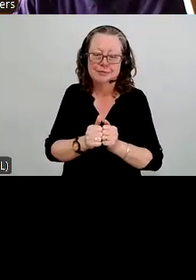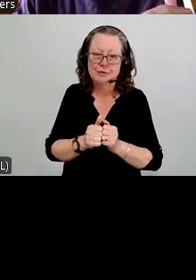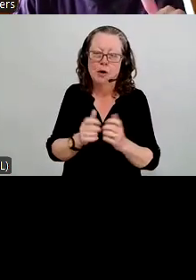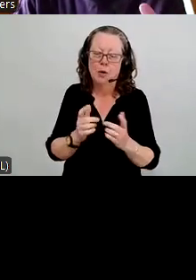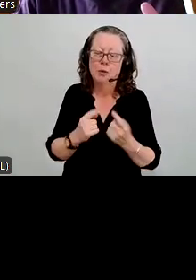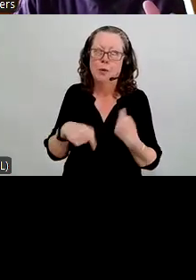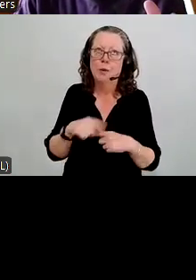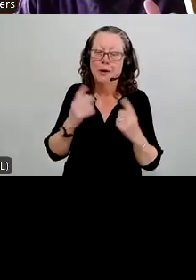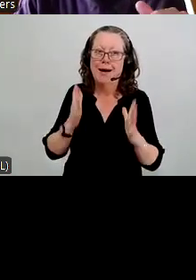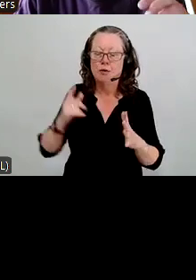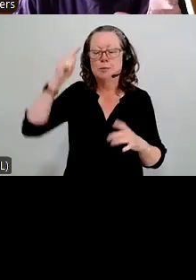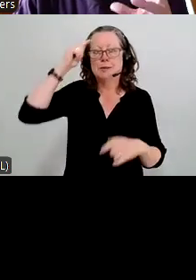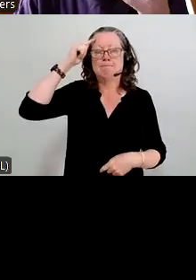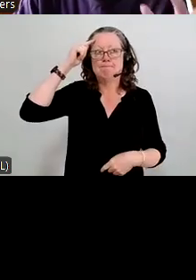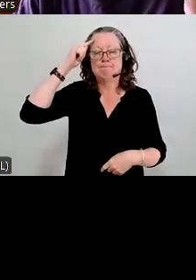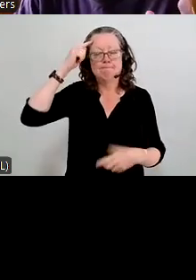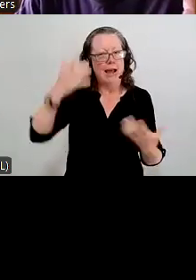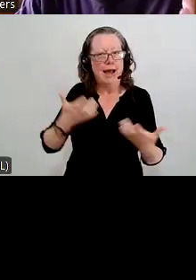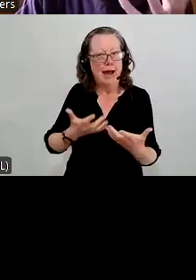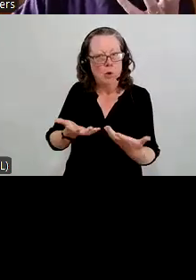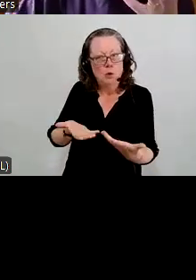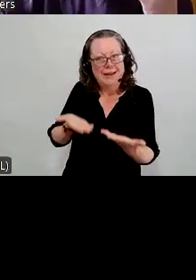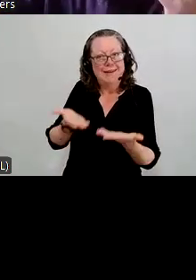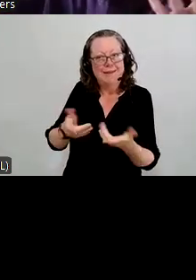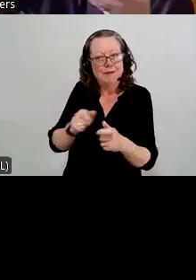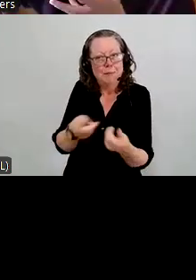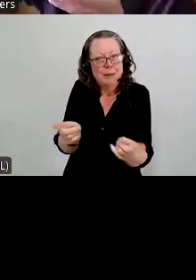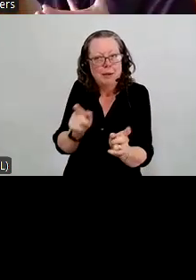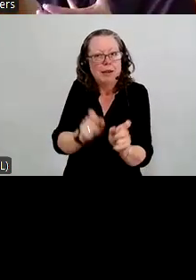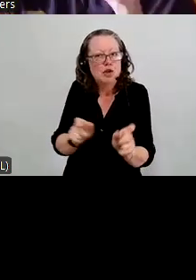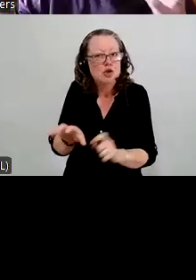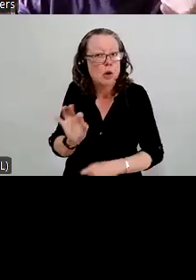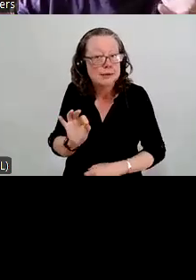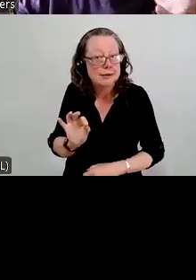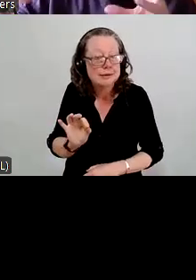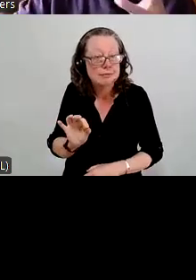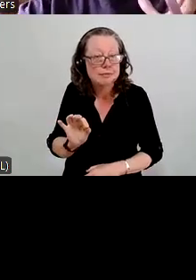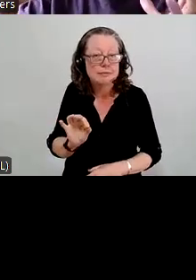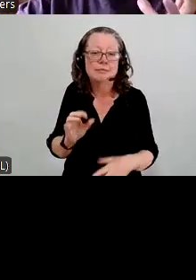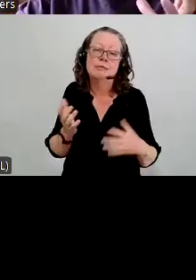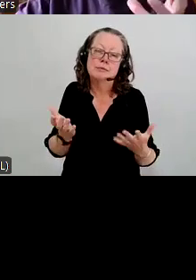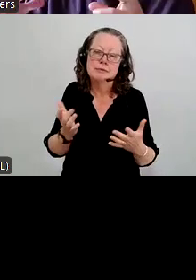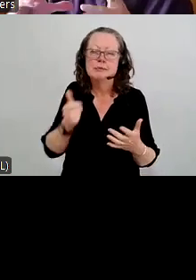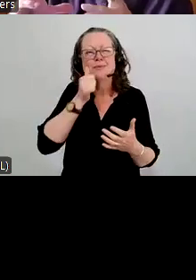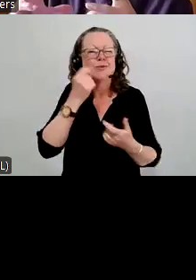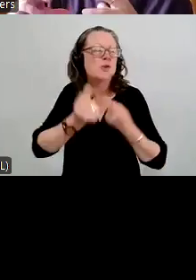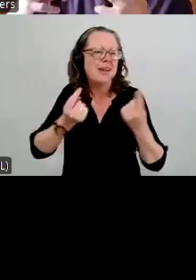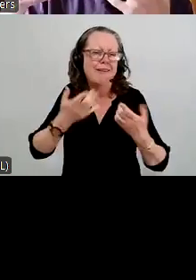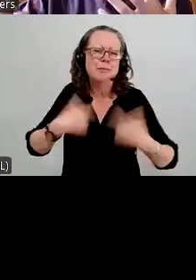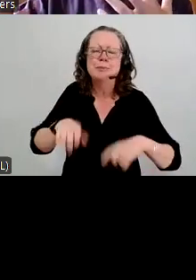That's where this comes in. When we go to a website, we might see pop-ups for different things when we first load it,